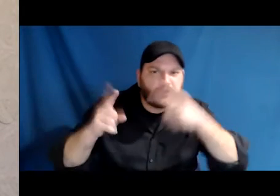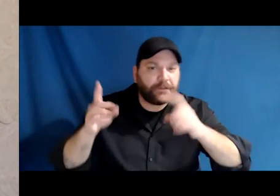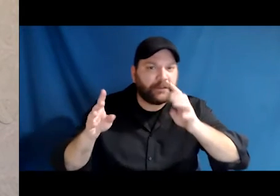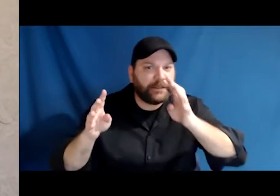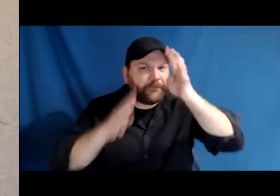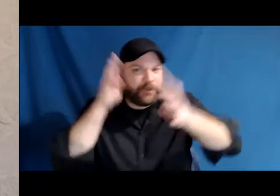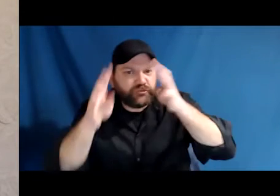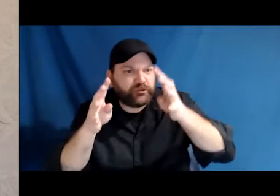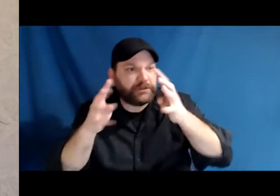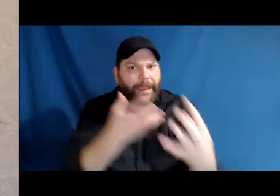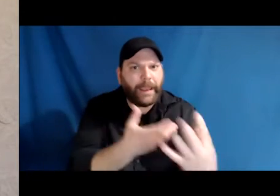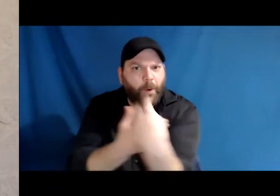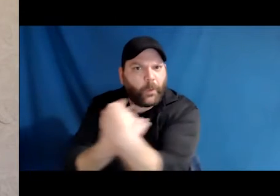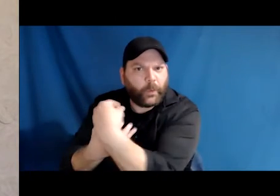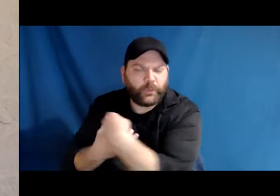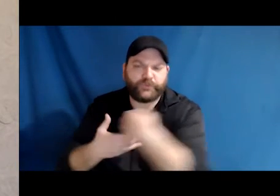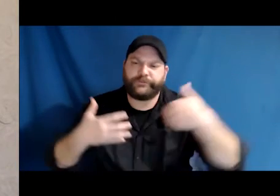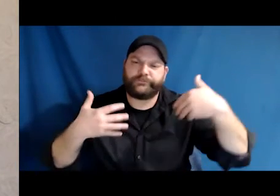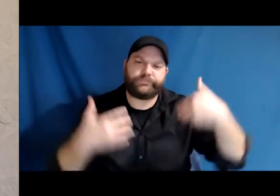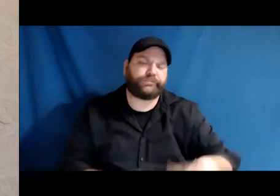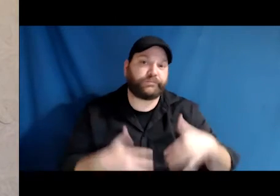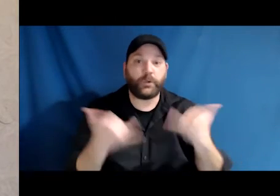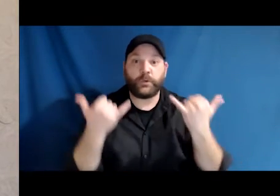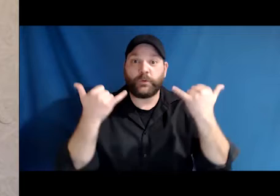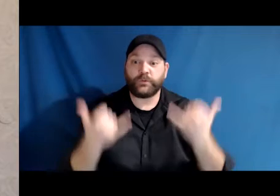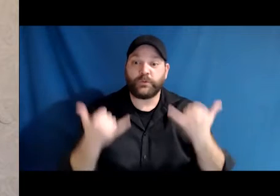Today's Excellence Award recipients have done exactly that.